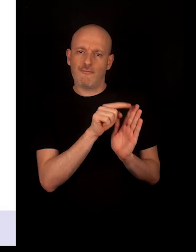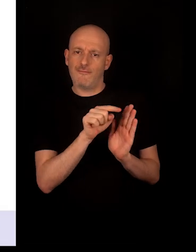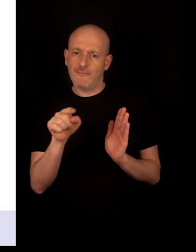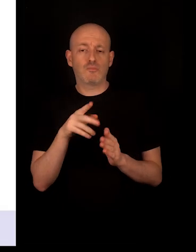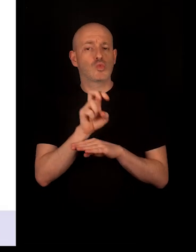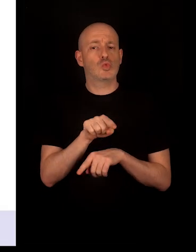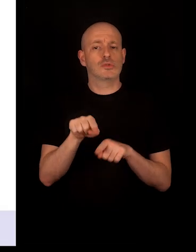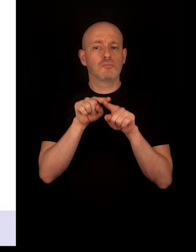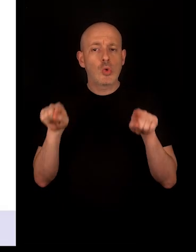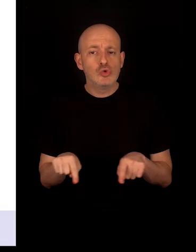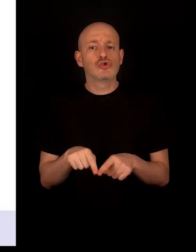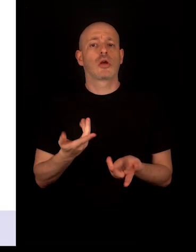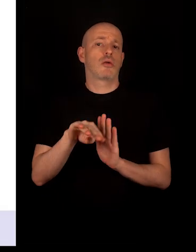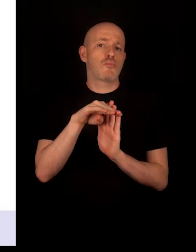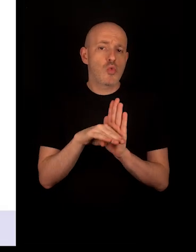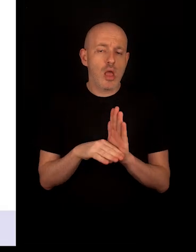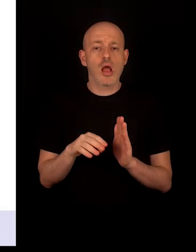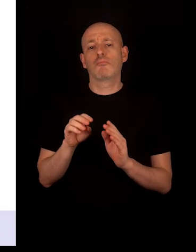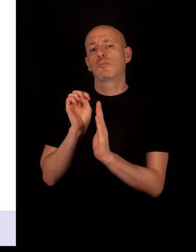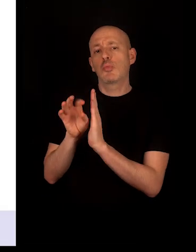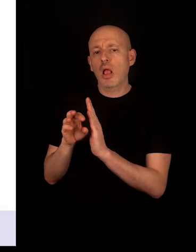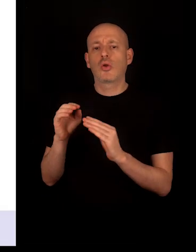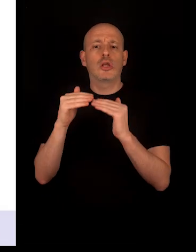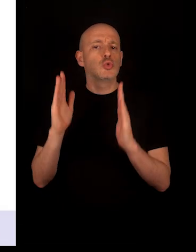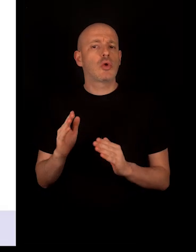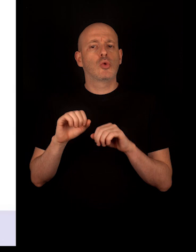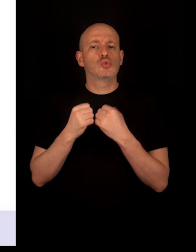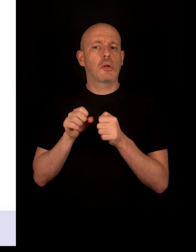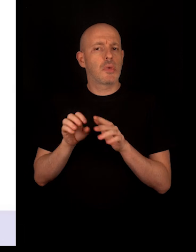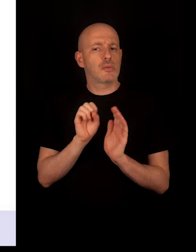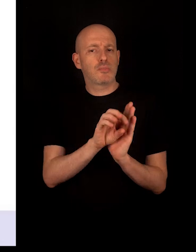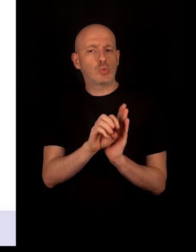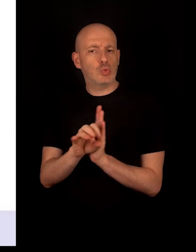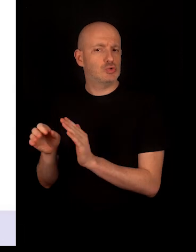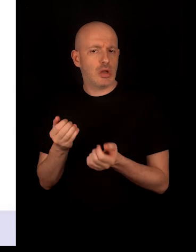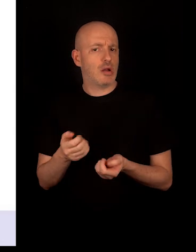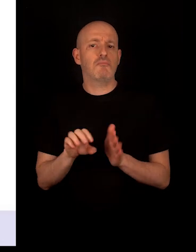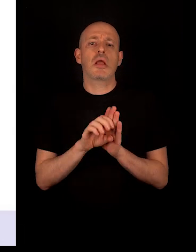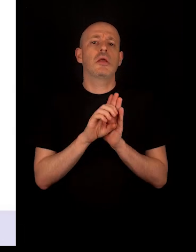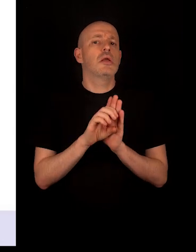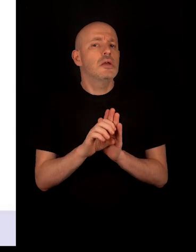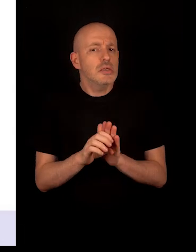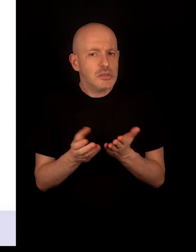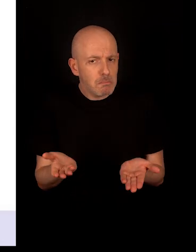and you can use them in posters, programs, publications and institutional social media posts.